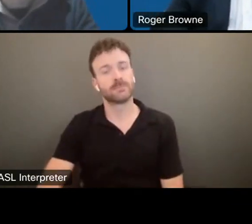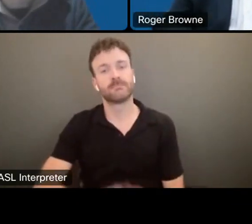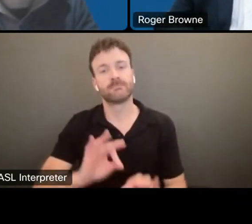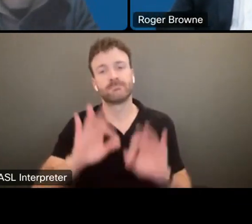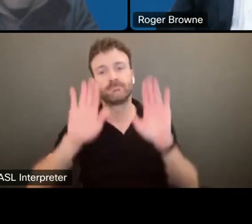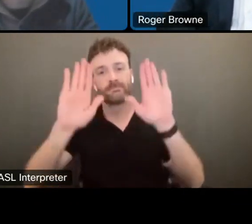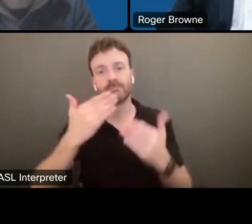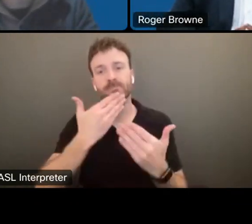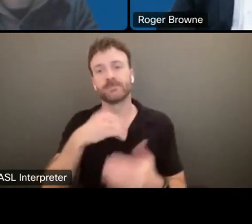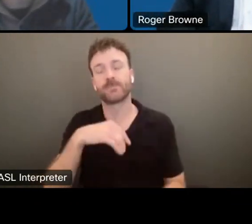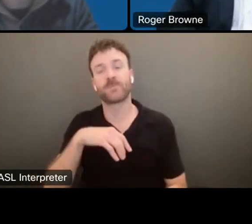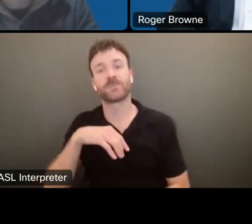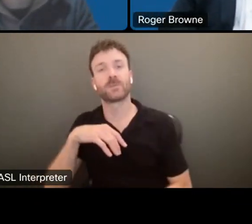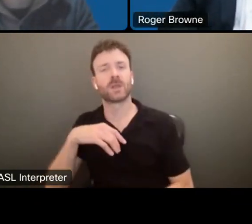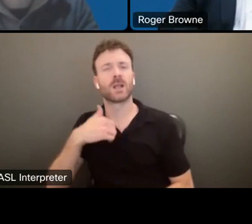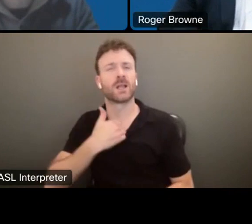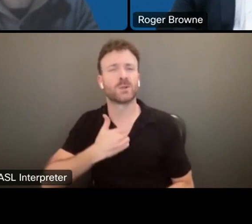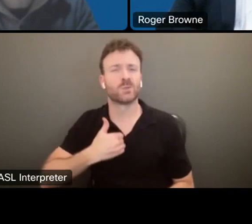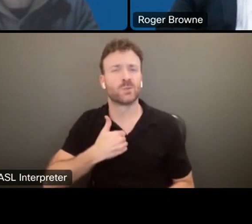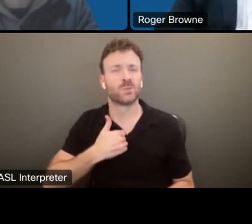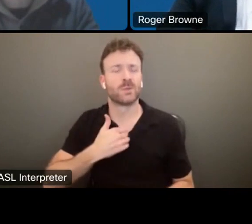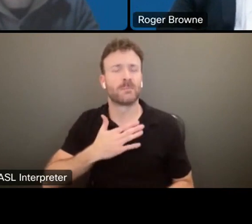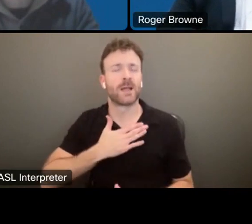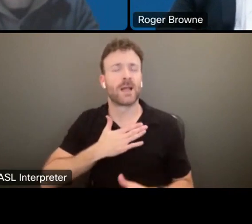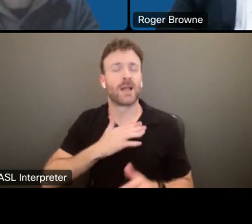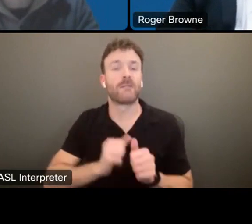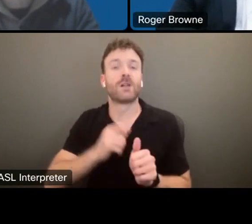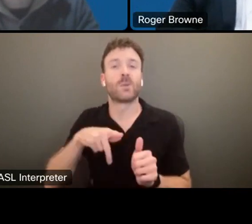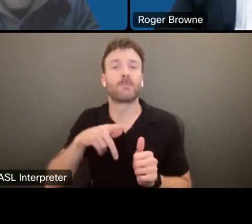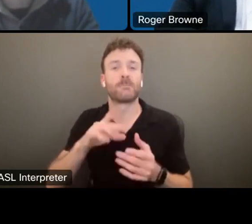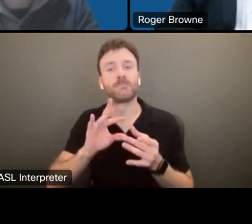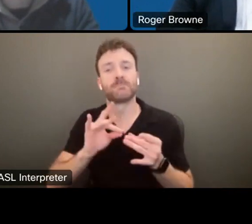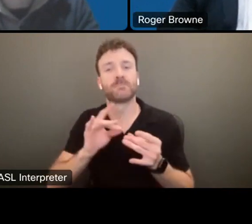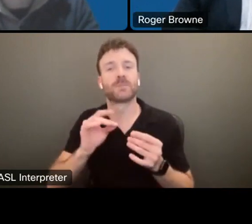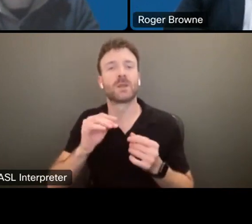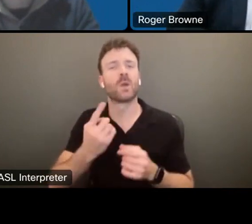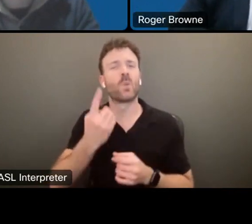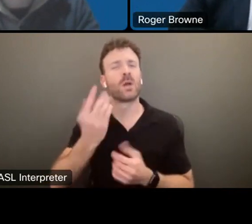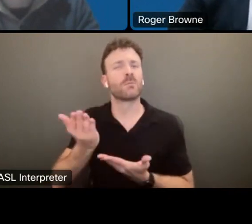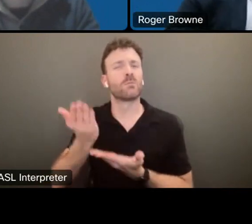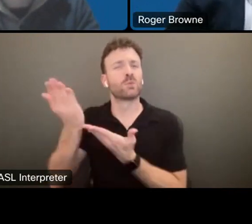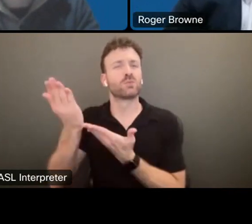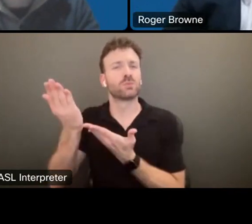And I guess, sorry, just the follow-up regarding and one of the motions, it was mentioned the